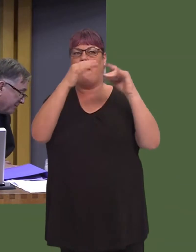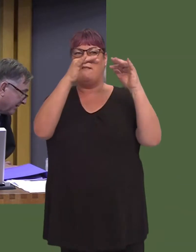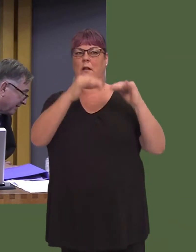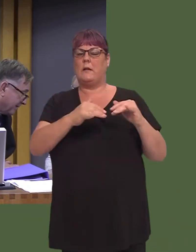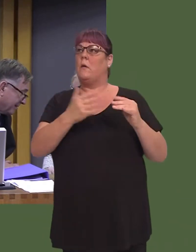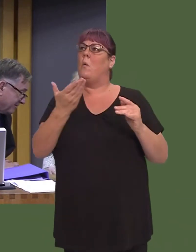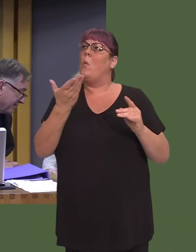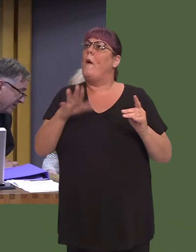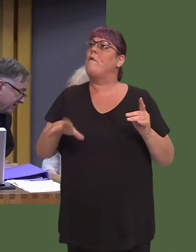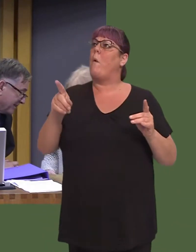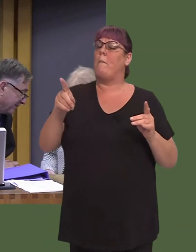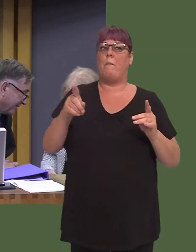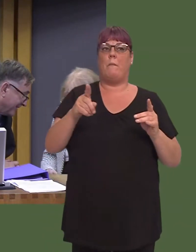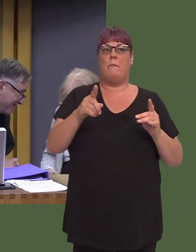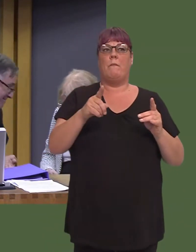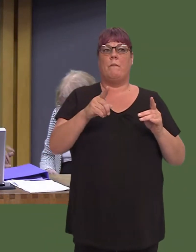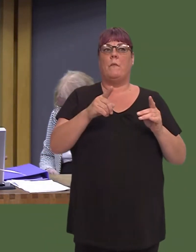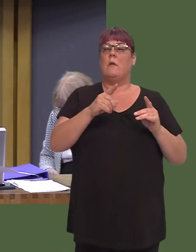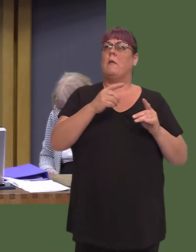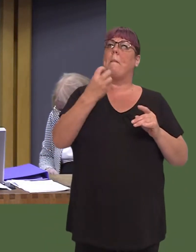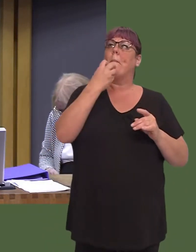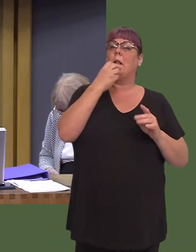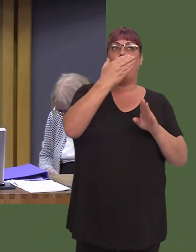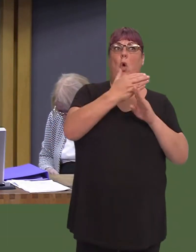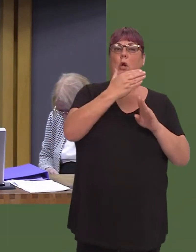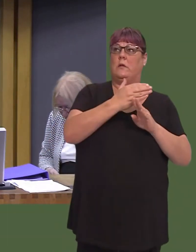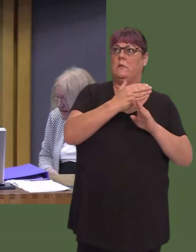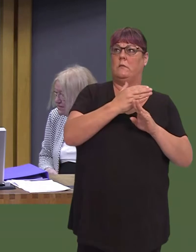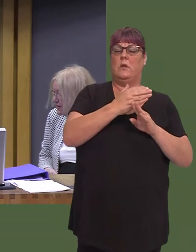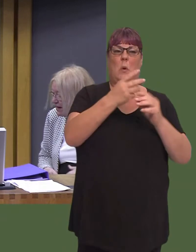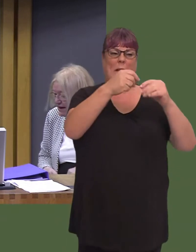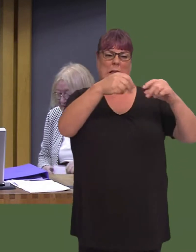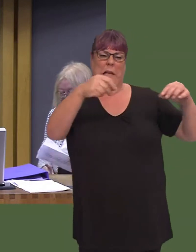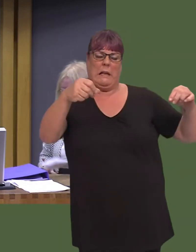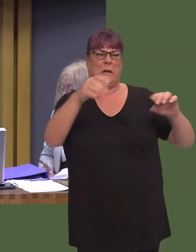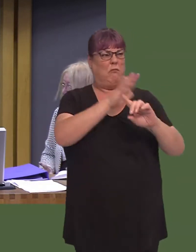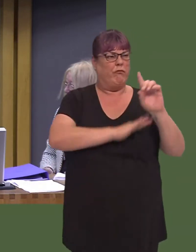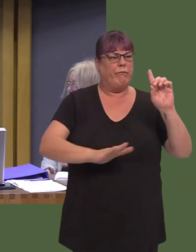to transform house building, it will give assured funding to housing associations, giving